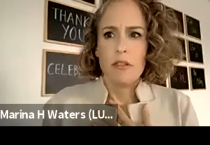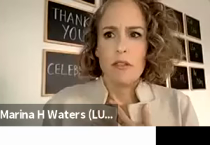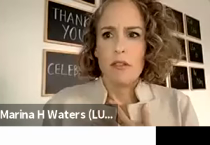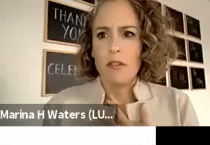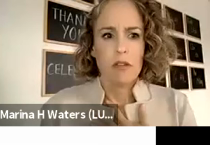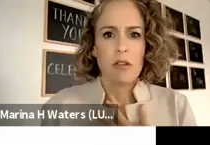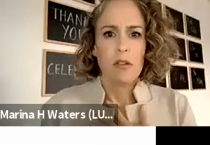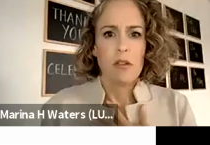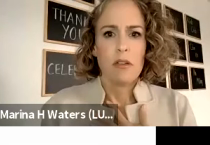And here we go.